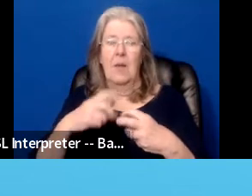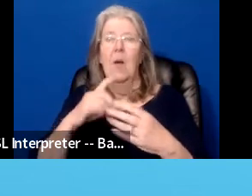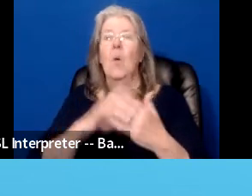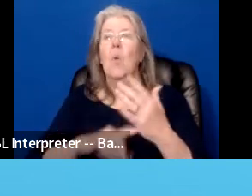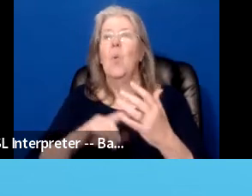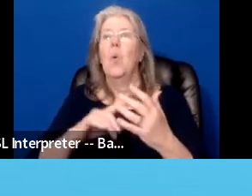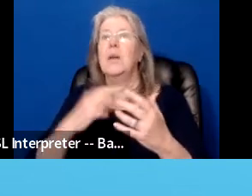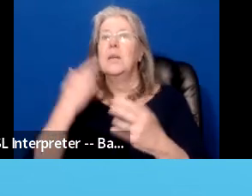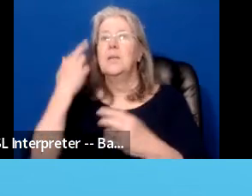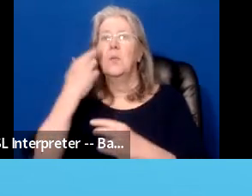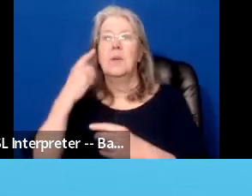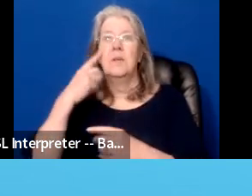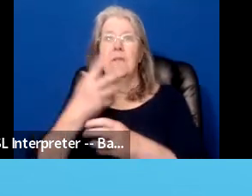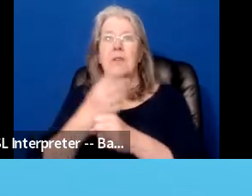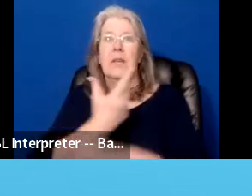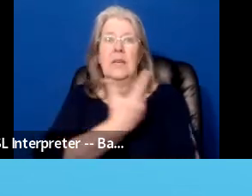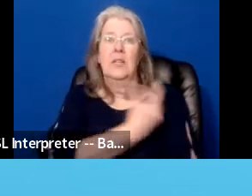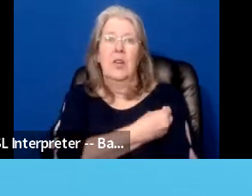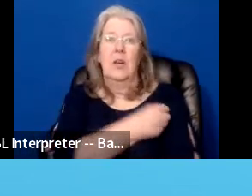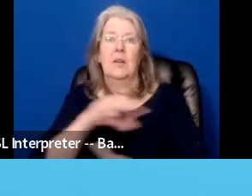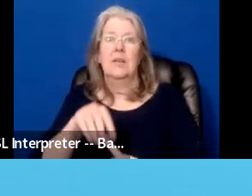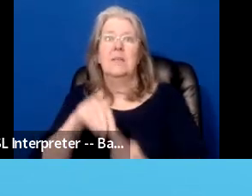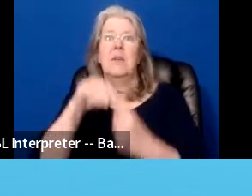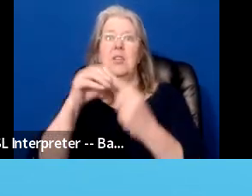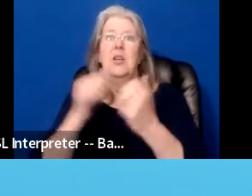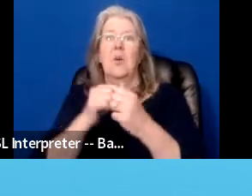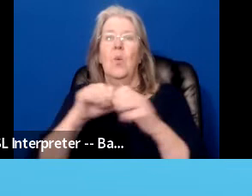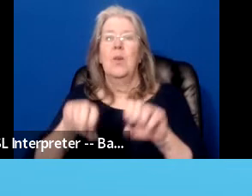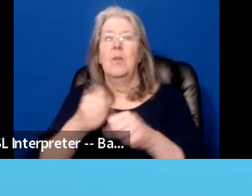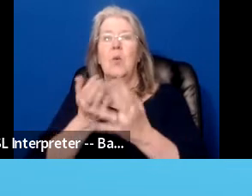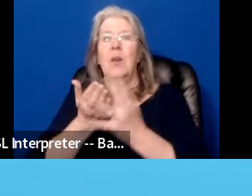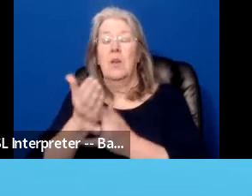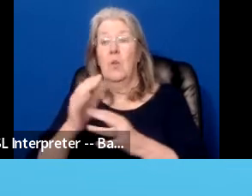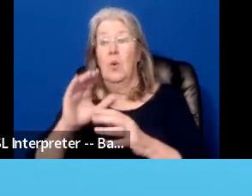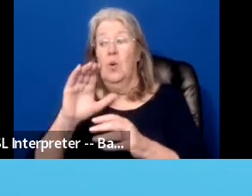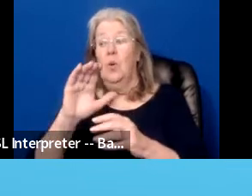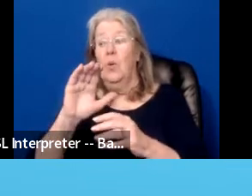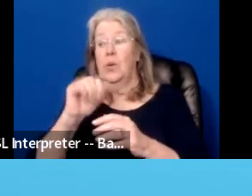reason to get the shot, especially with the breakthrough cases and the Omicron impact is mild?